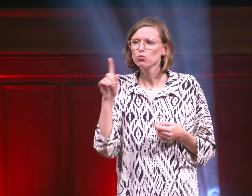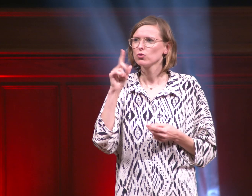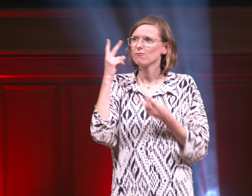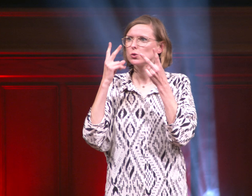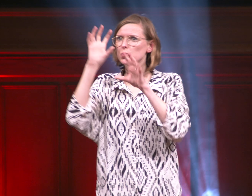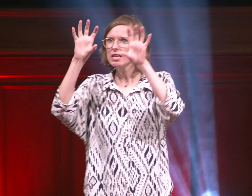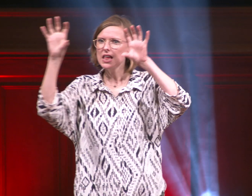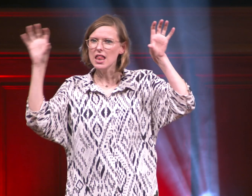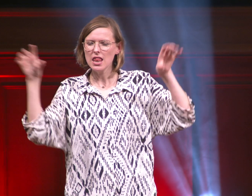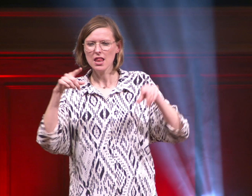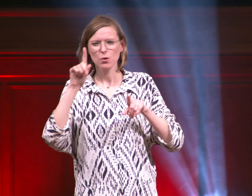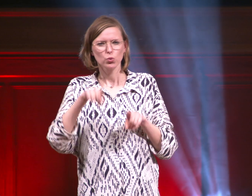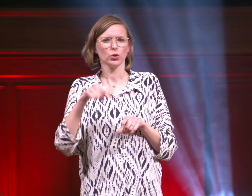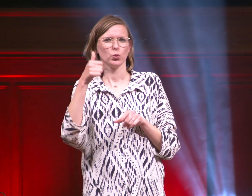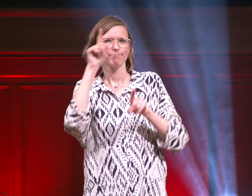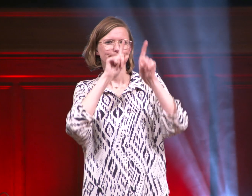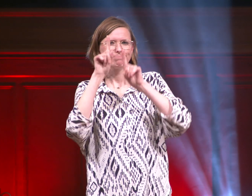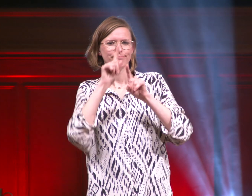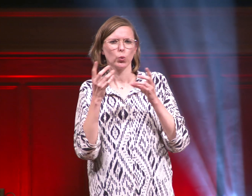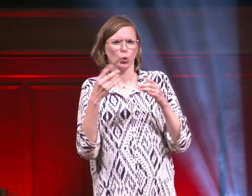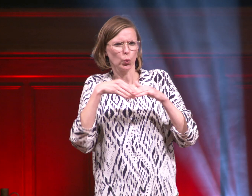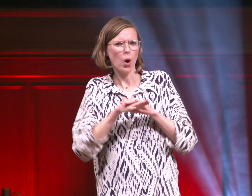Is your information spoken? Is it visual enough?